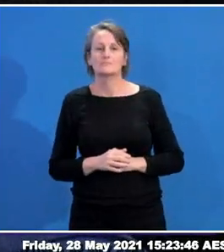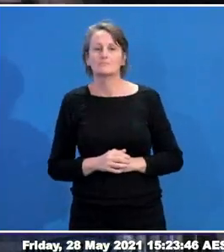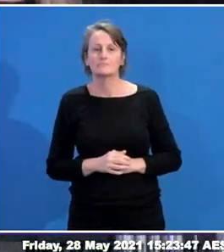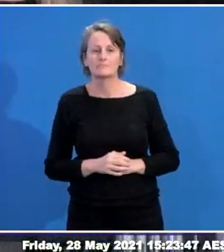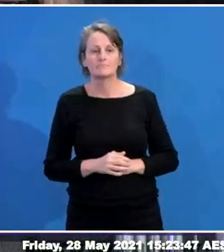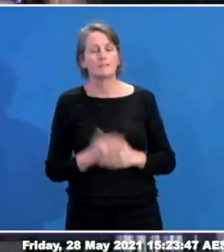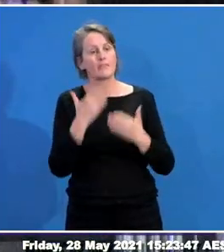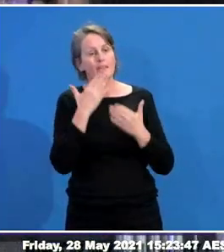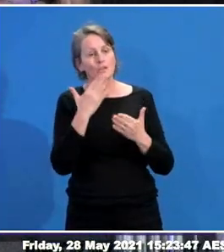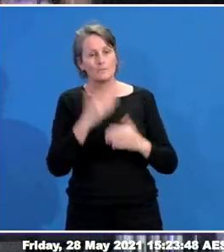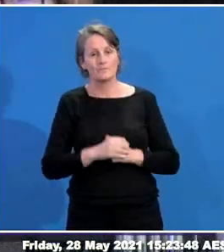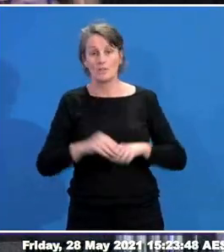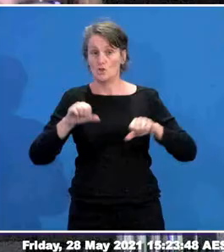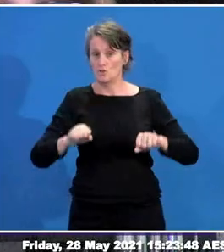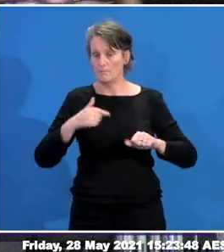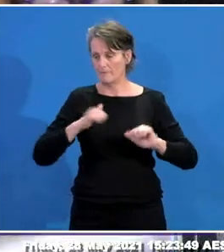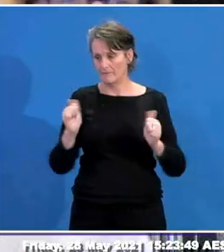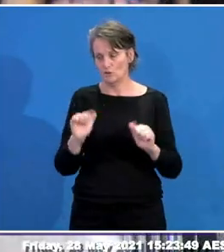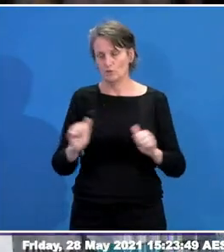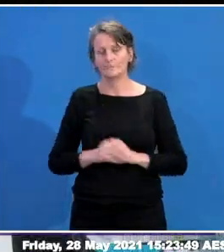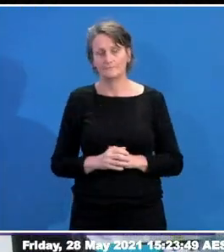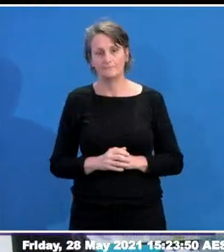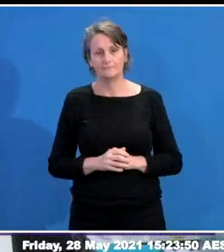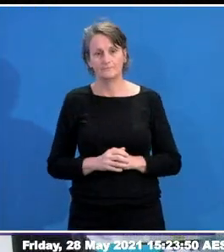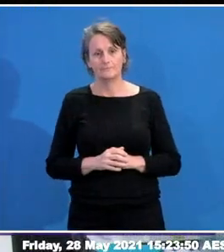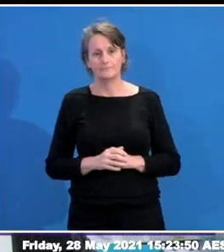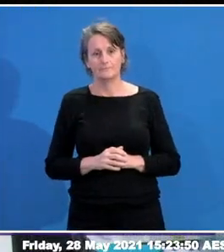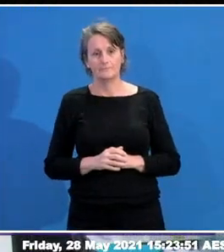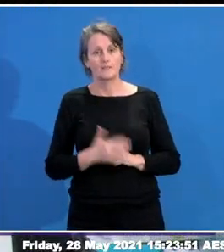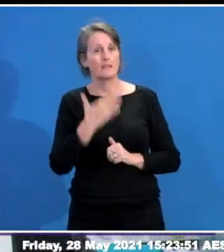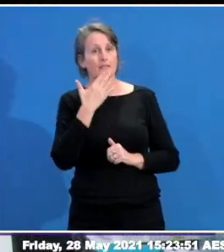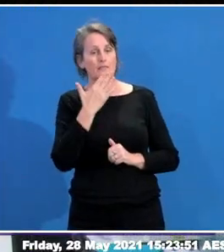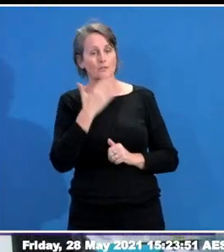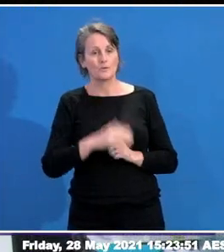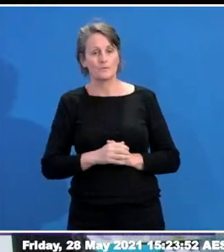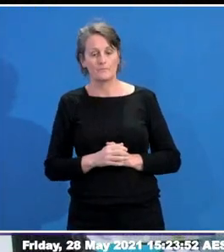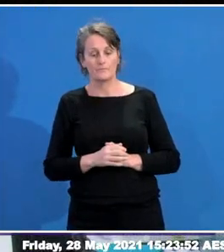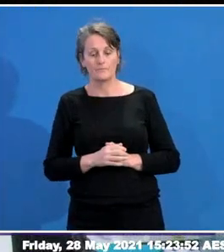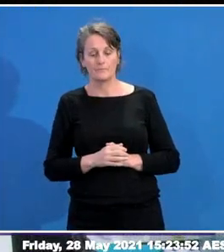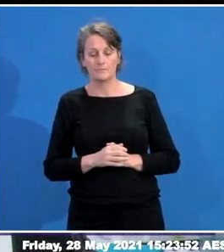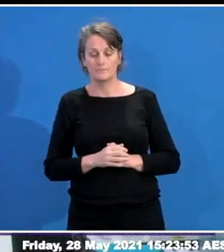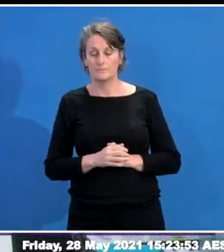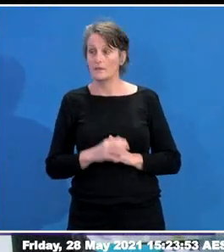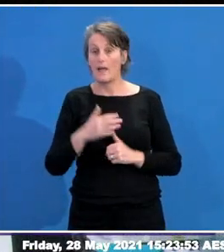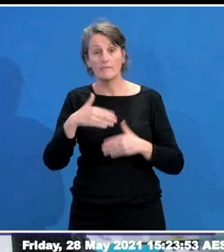Thank you. Chair, those are the matters. Thank you very much, Ms Bennett. MS DOWNES, have you any questions? No questions, thank you, Chair.